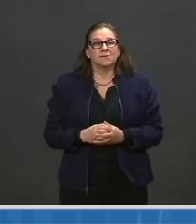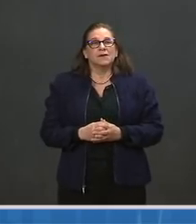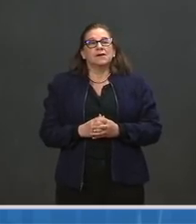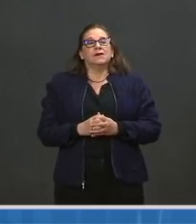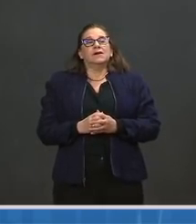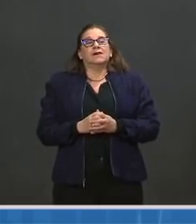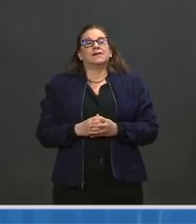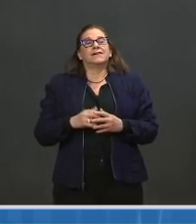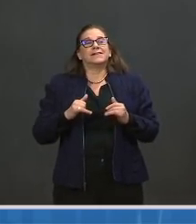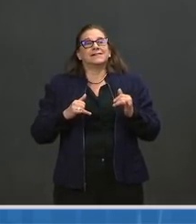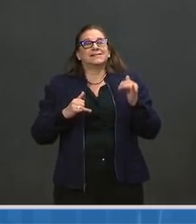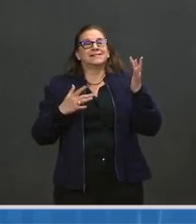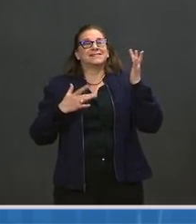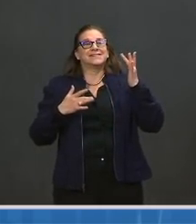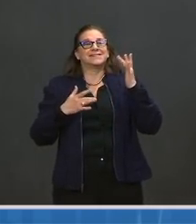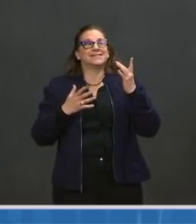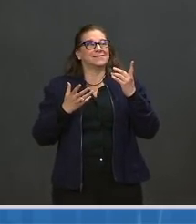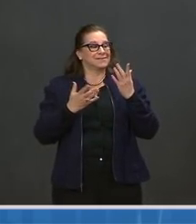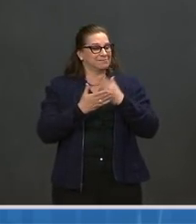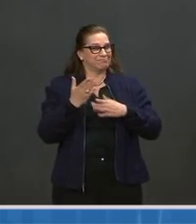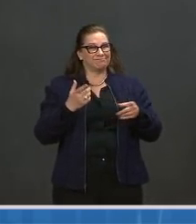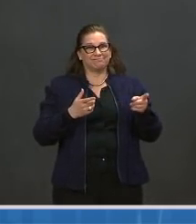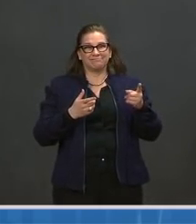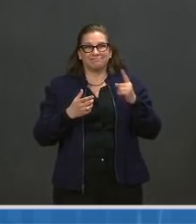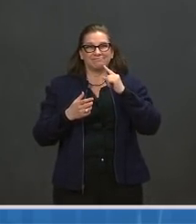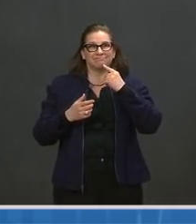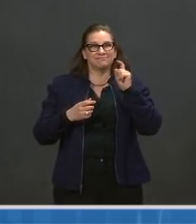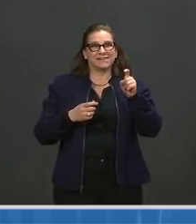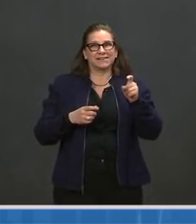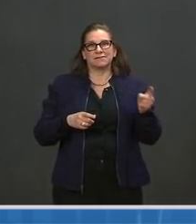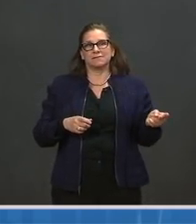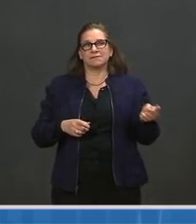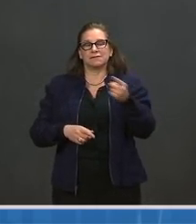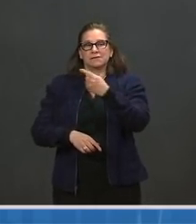there was zero in the vaccine arm and five in the placebo arm.